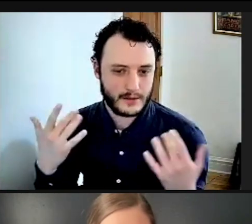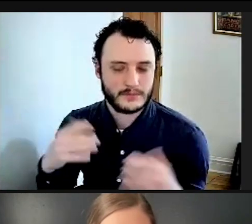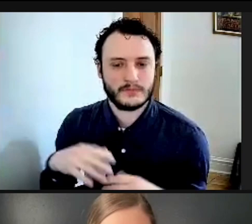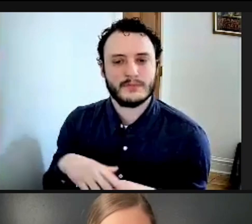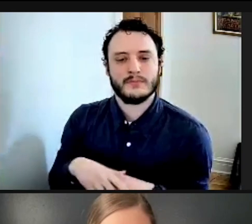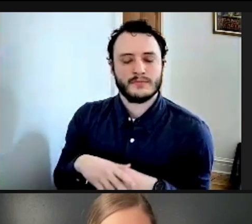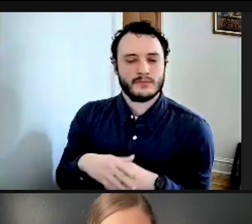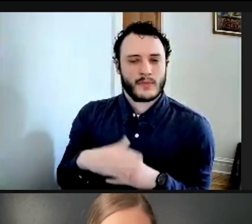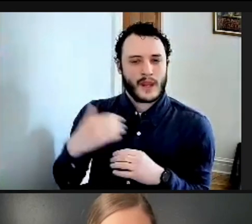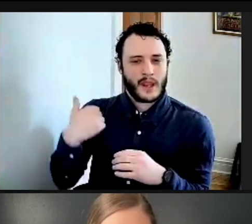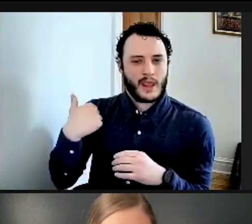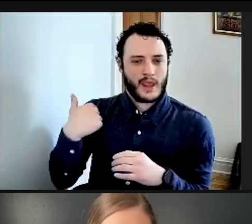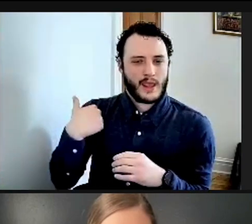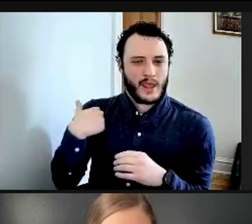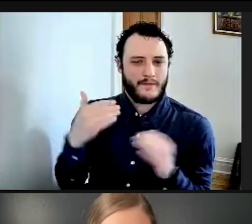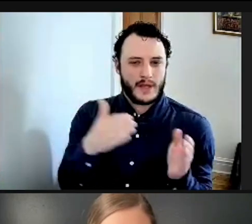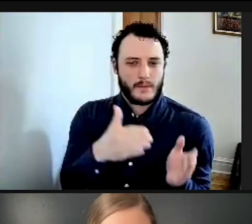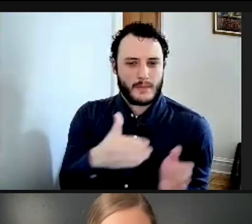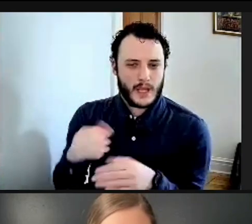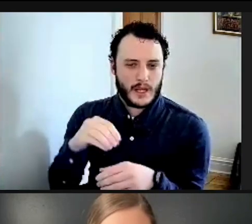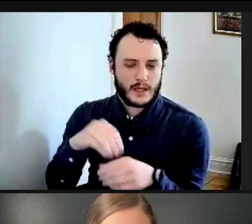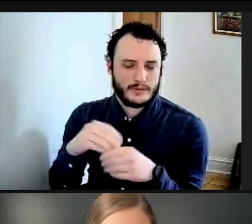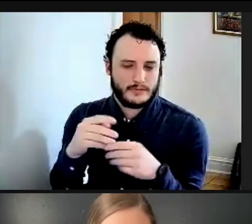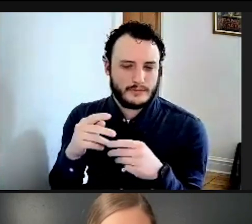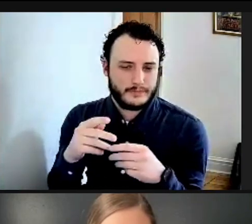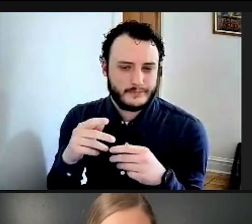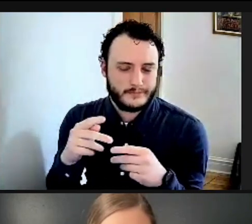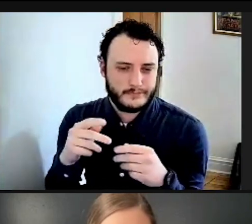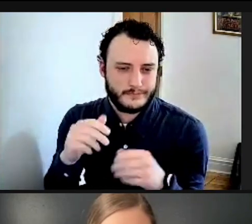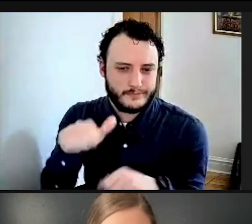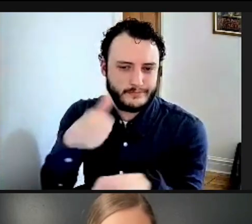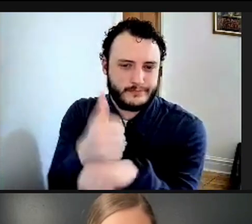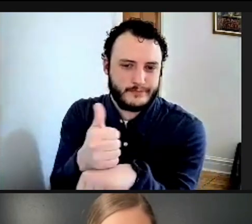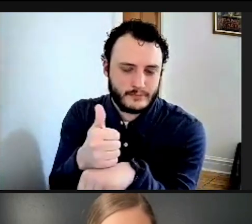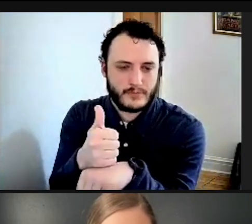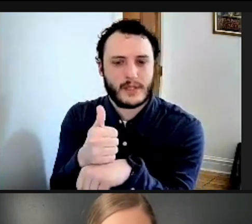they can find access, where they can make a request for access.